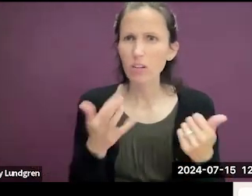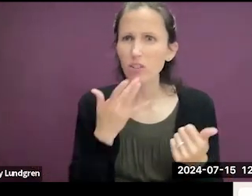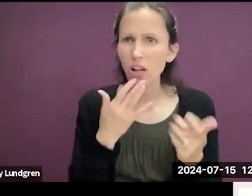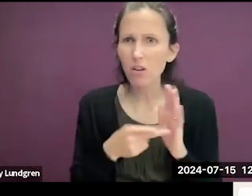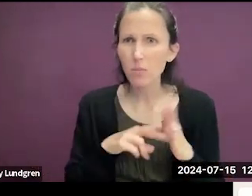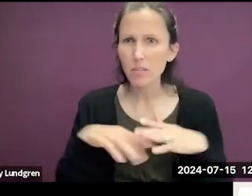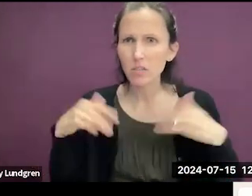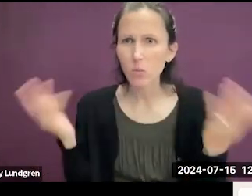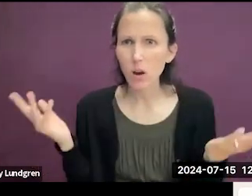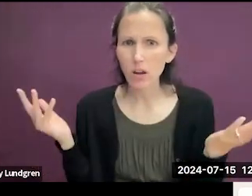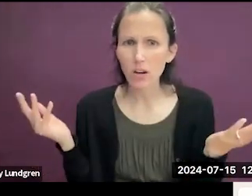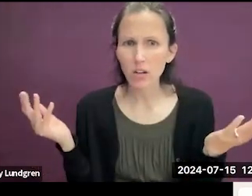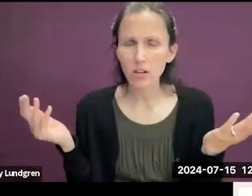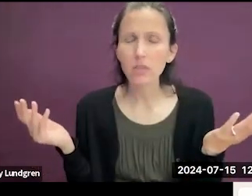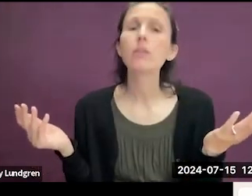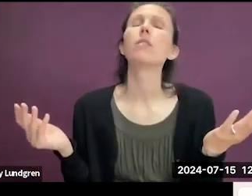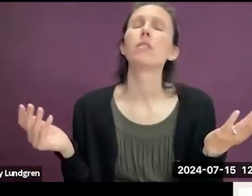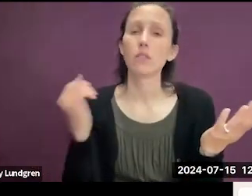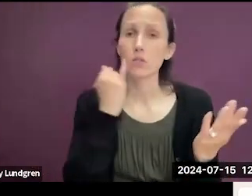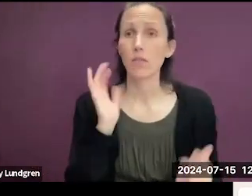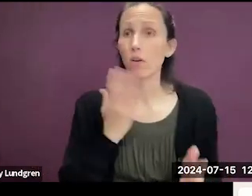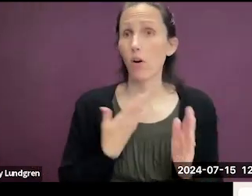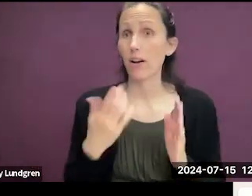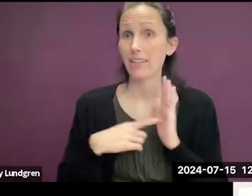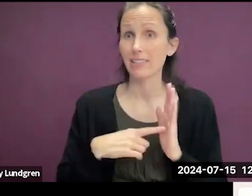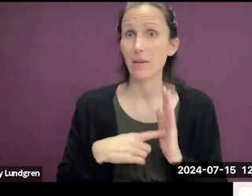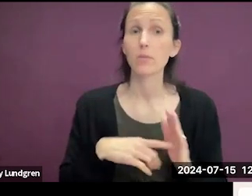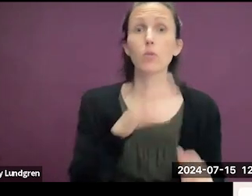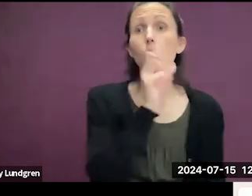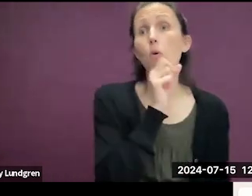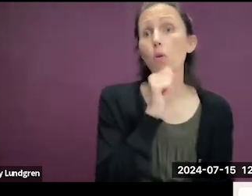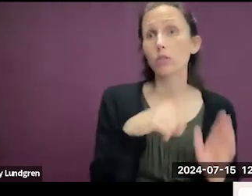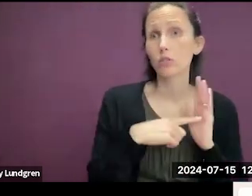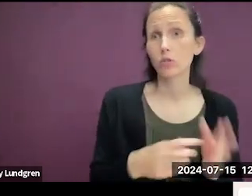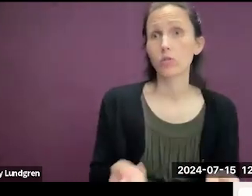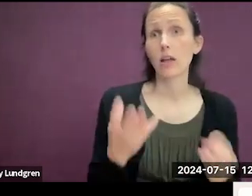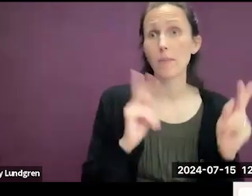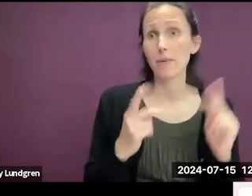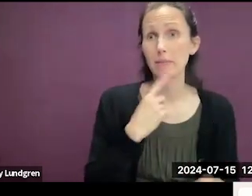So if our example is that orange shows the number of people who have stated yes,